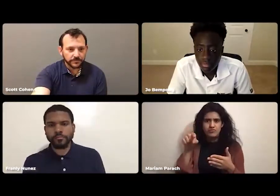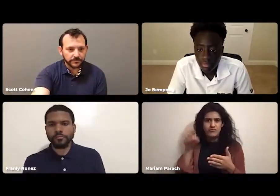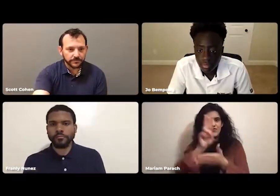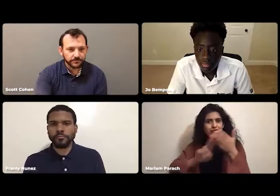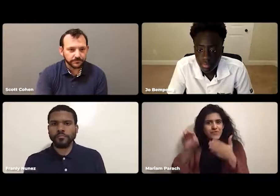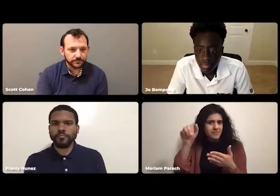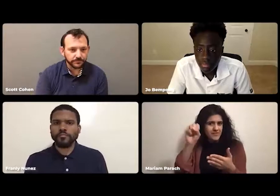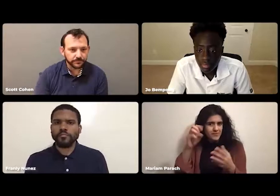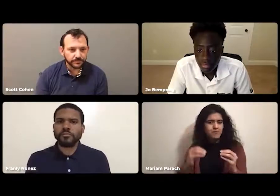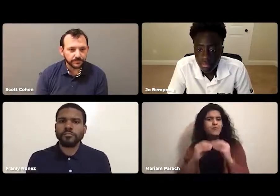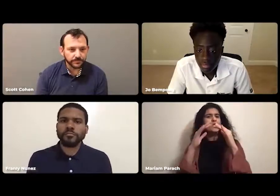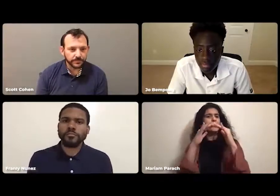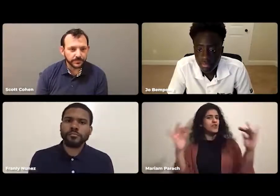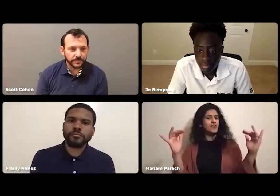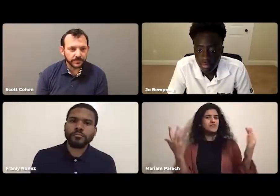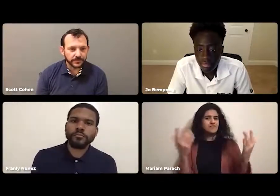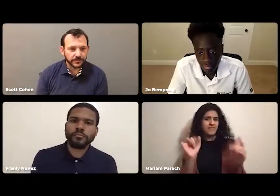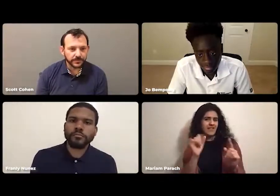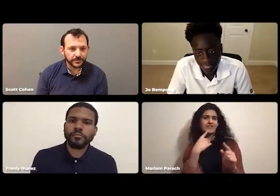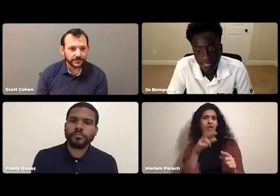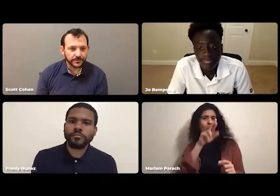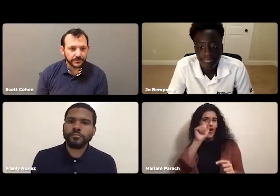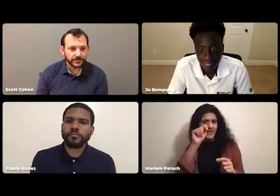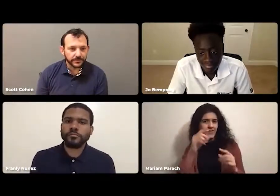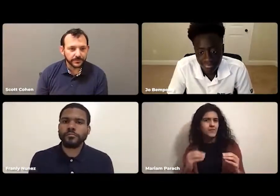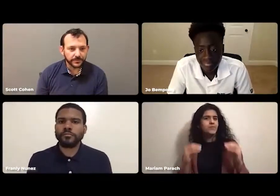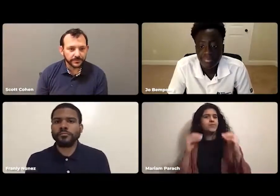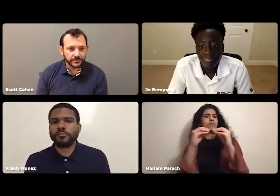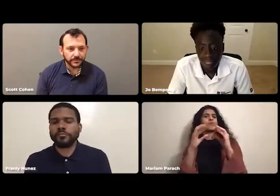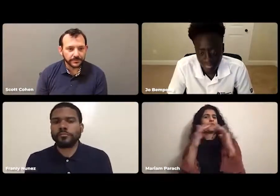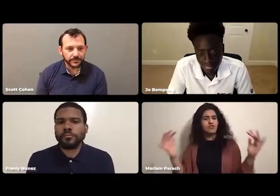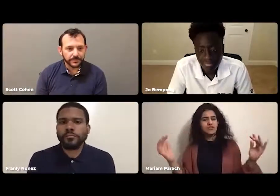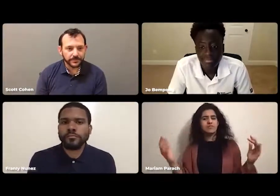Then, at the University of Massachusetts, there was much more diversity.